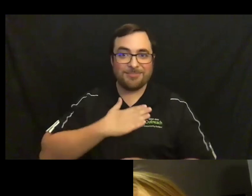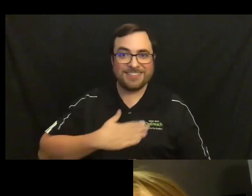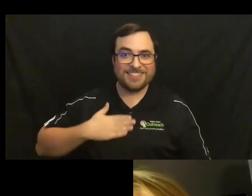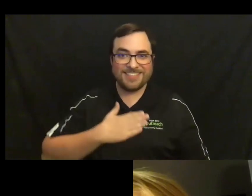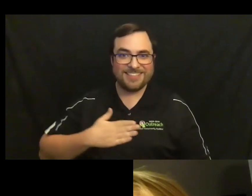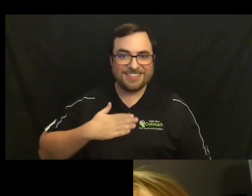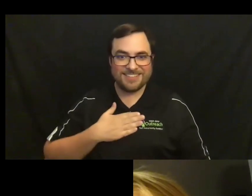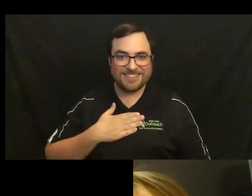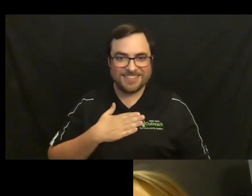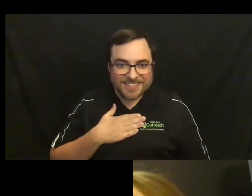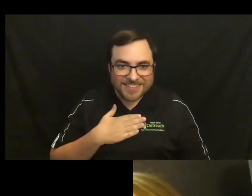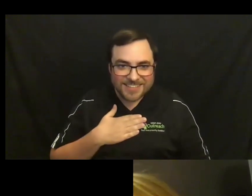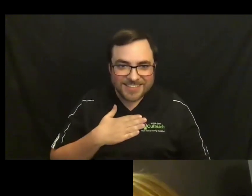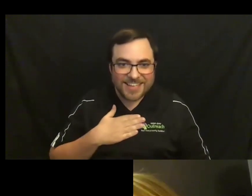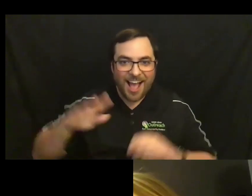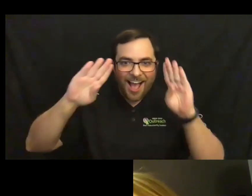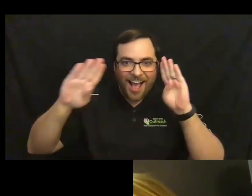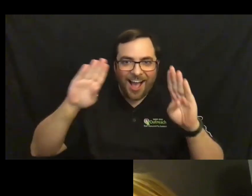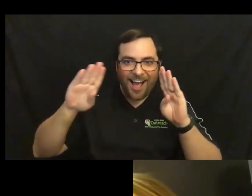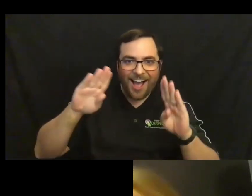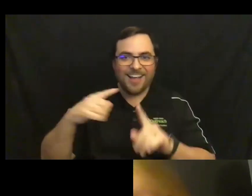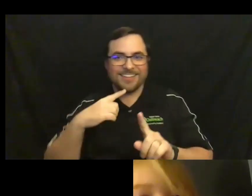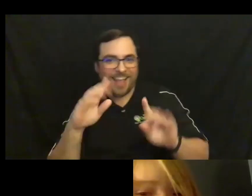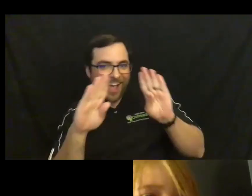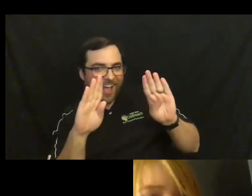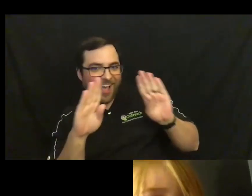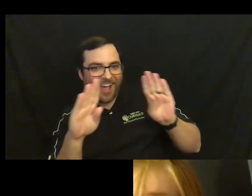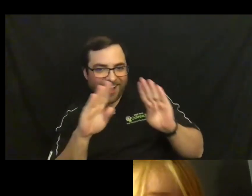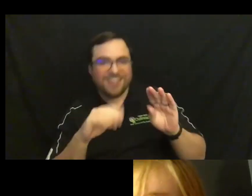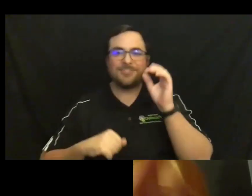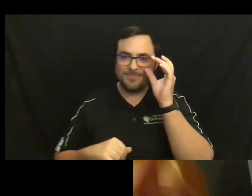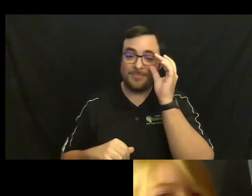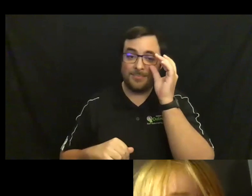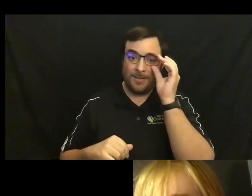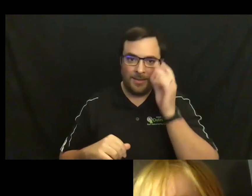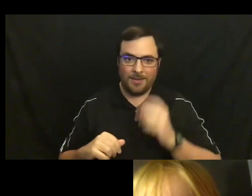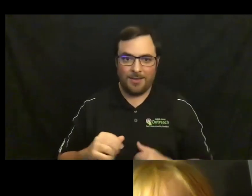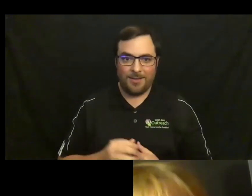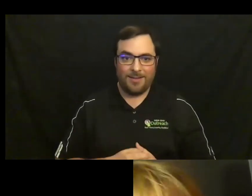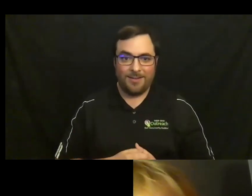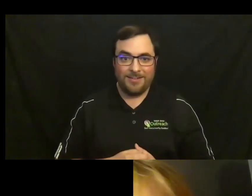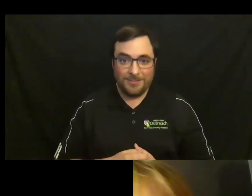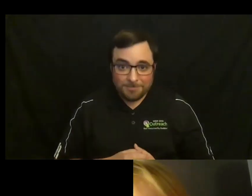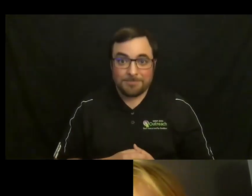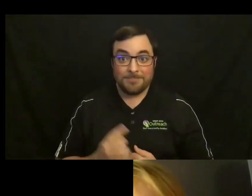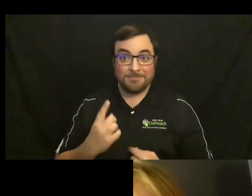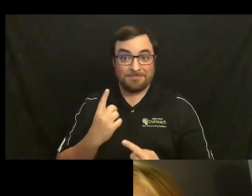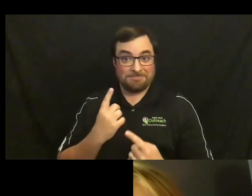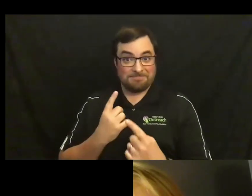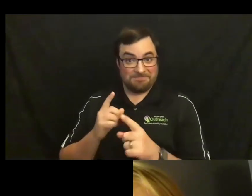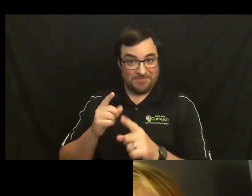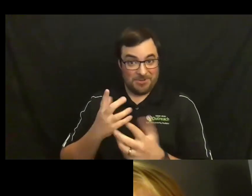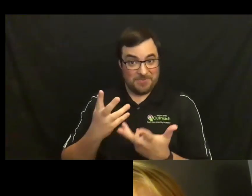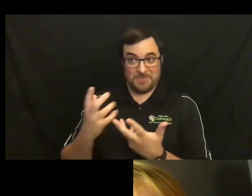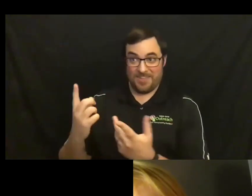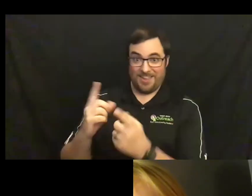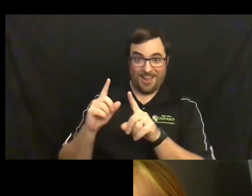guys? Um, awesome. All right. Does anyone have any questions for Te Rina?